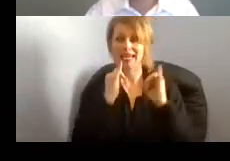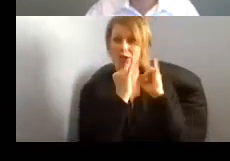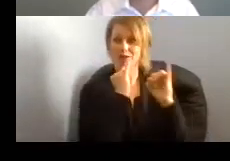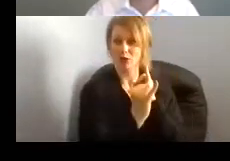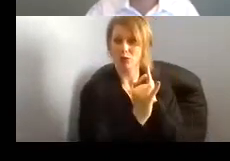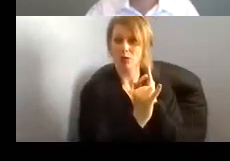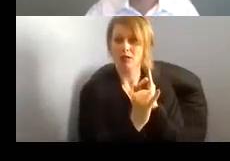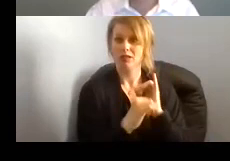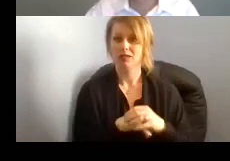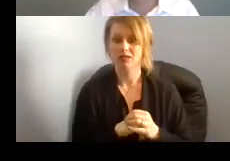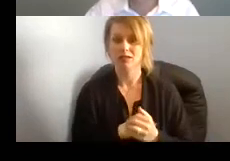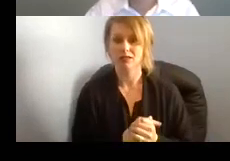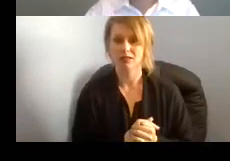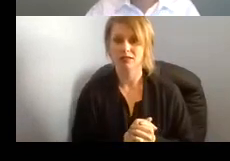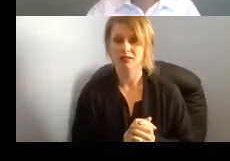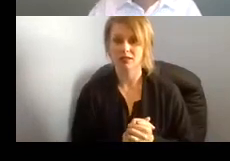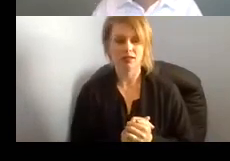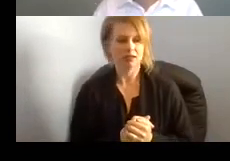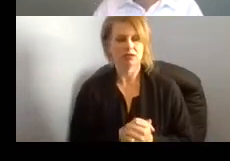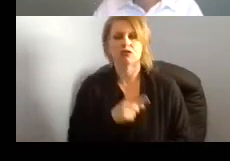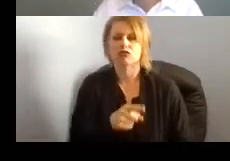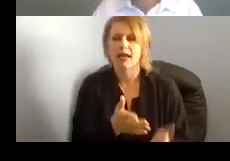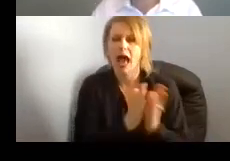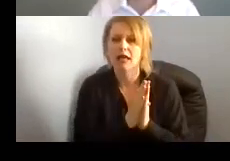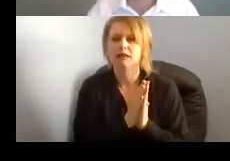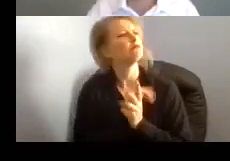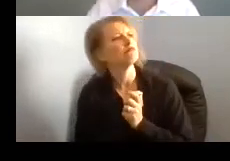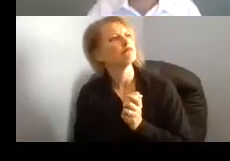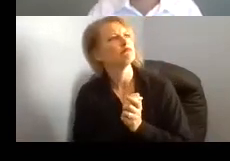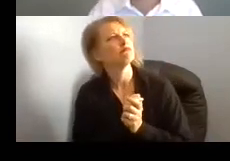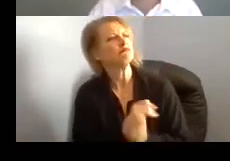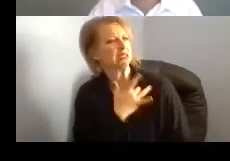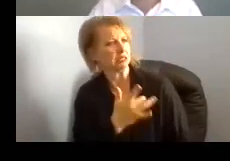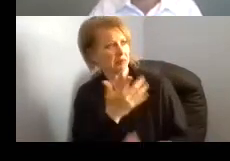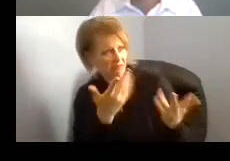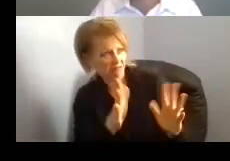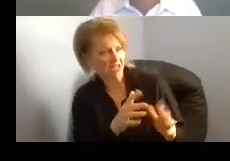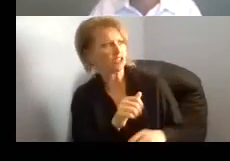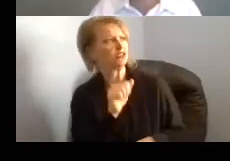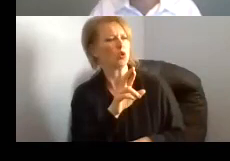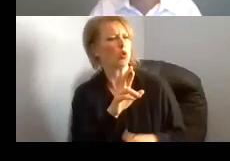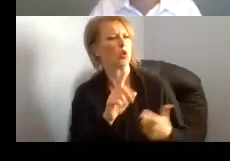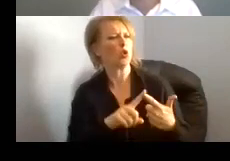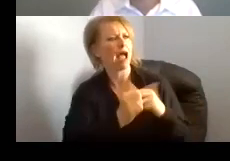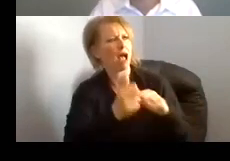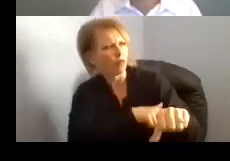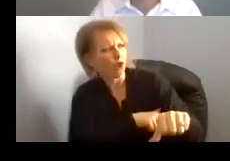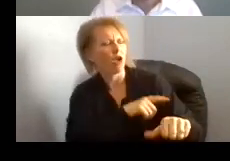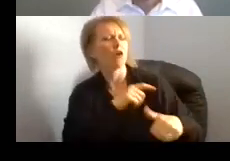I don’t think it’s usually done. It’s usually recommended by me, but I don’t think people have the wherewithal to actually do that.